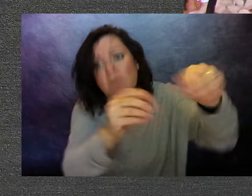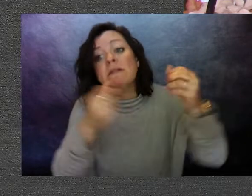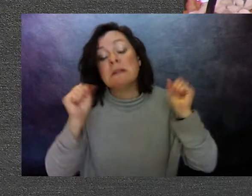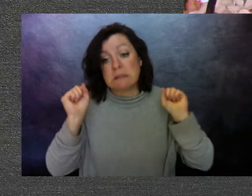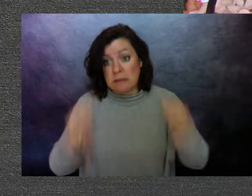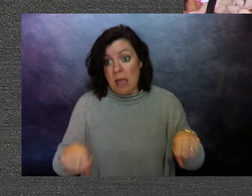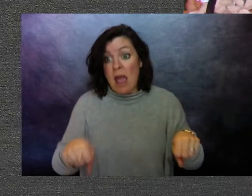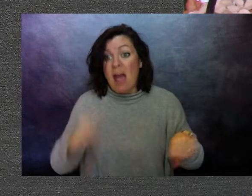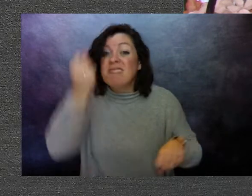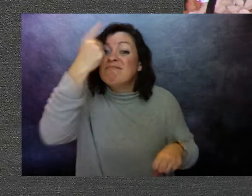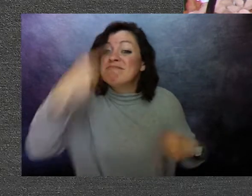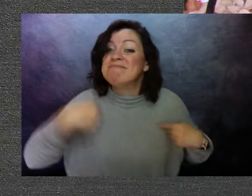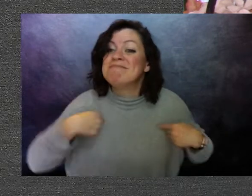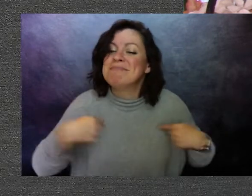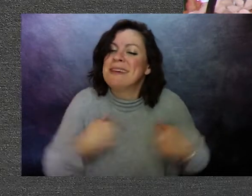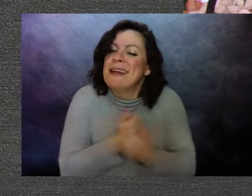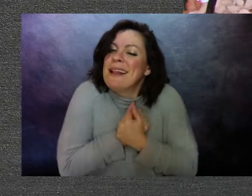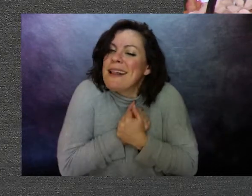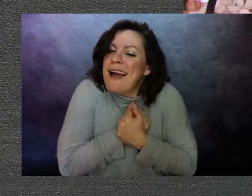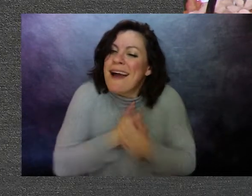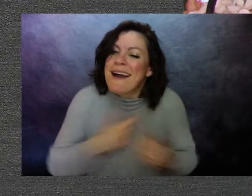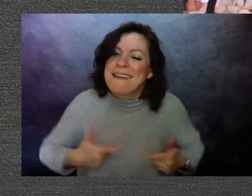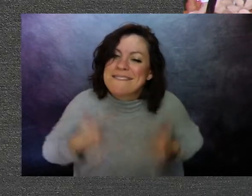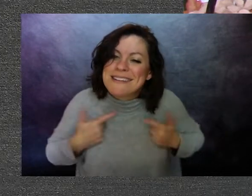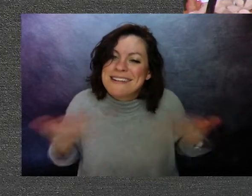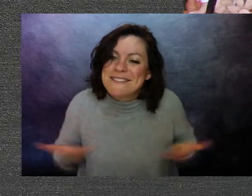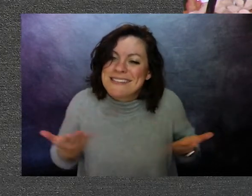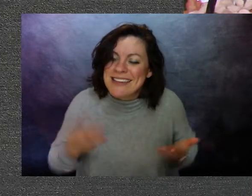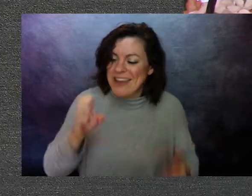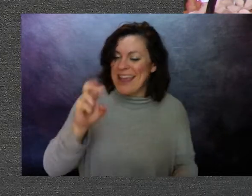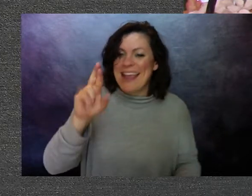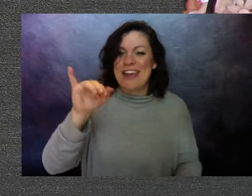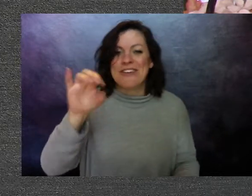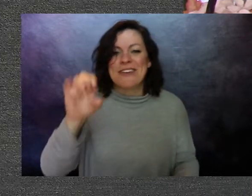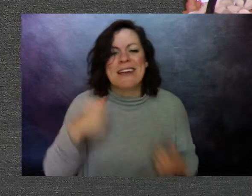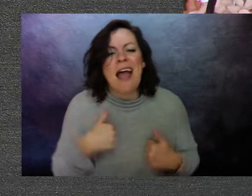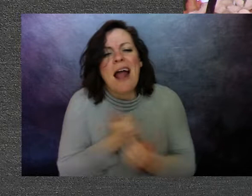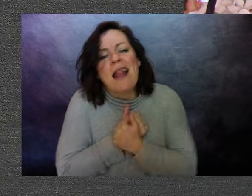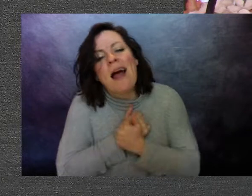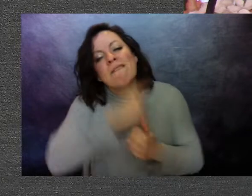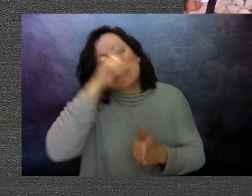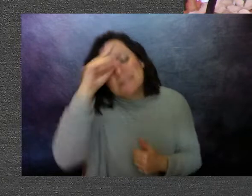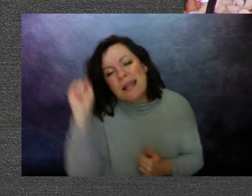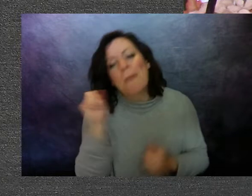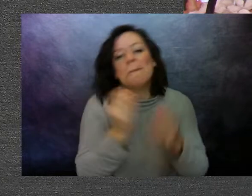I love living in Erie because I love having all four seasons, but some people